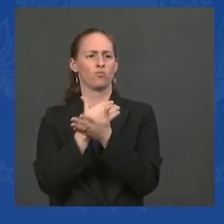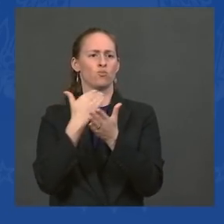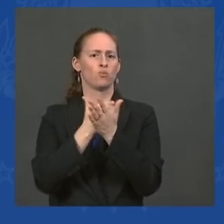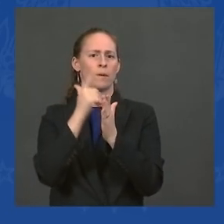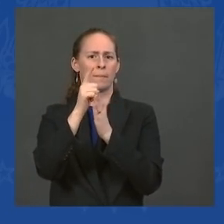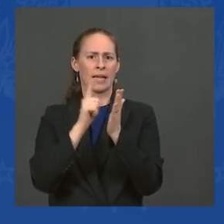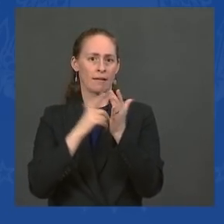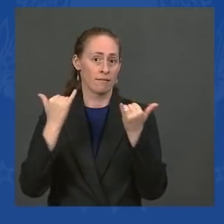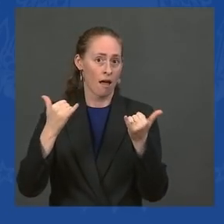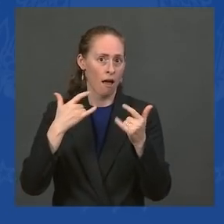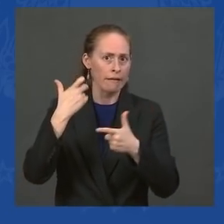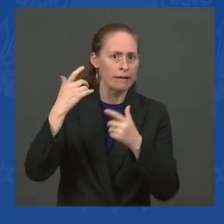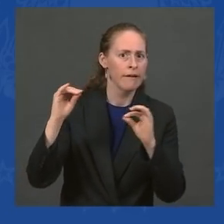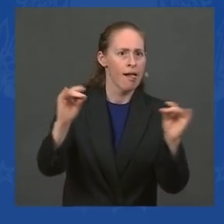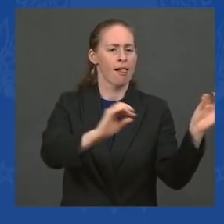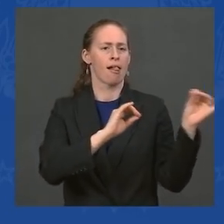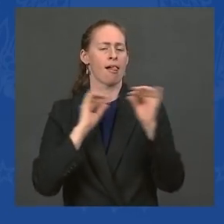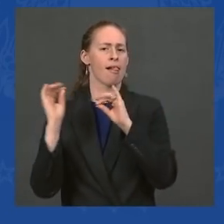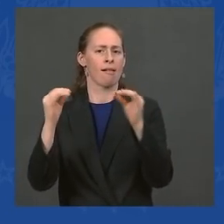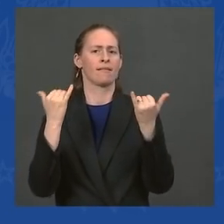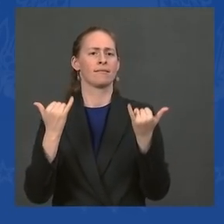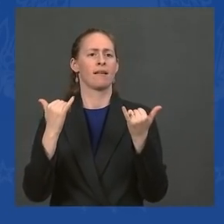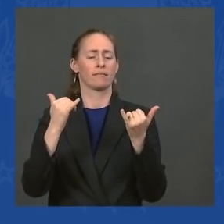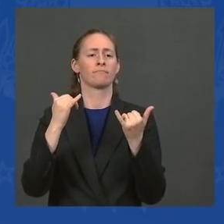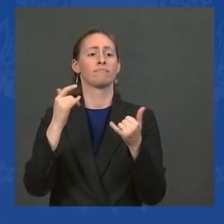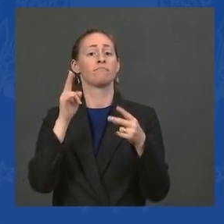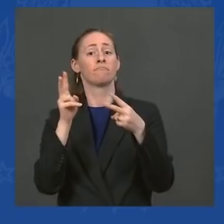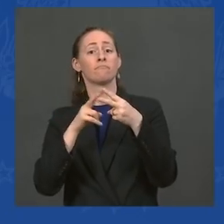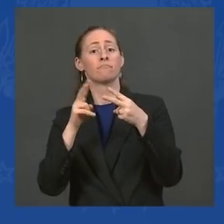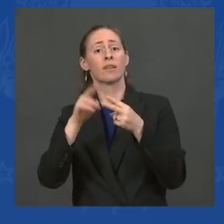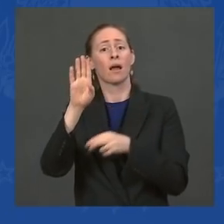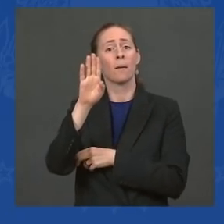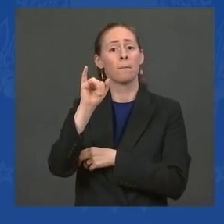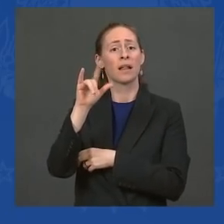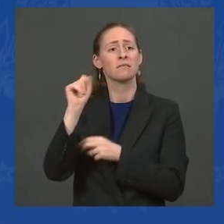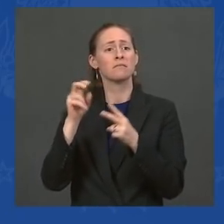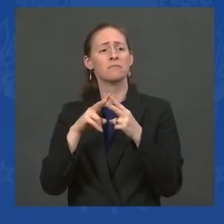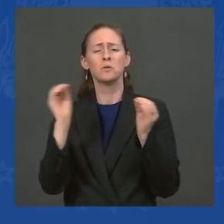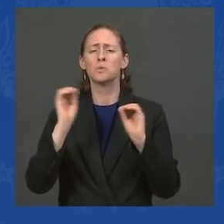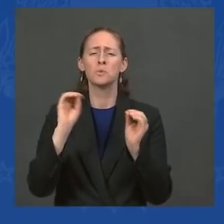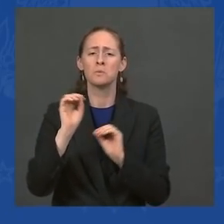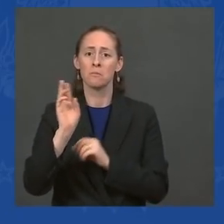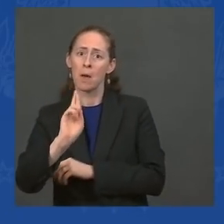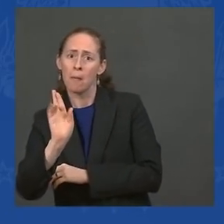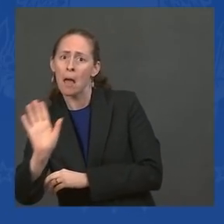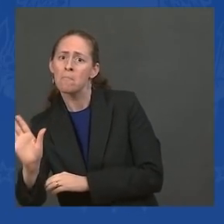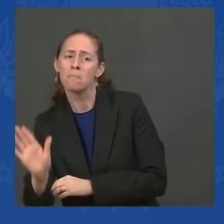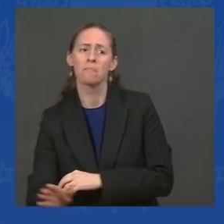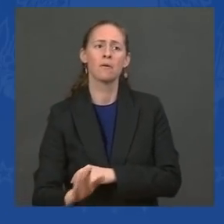They're both bills -- they're not about left versus right; they're not about, you know, moderate versus progressive,